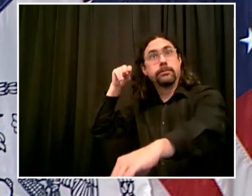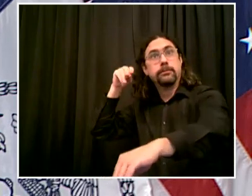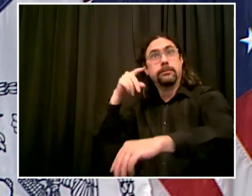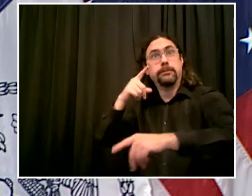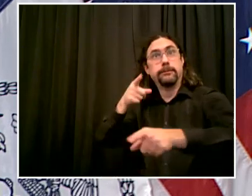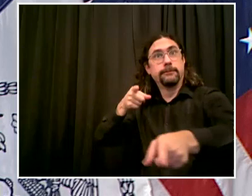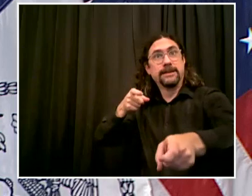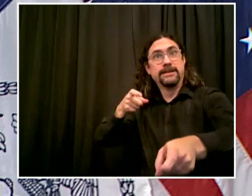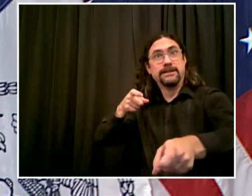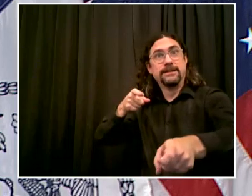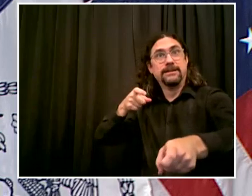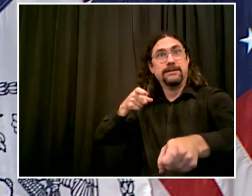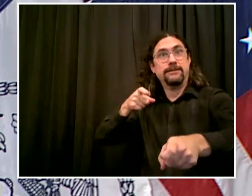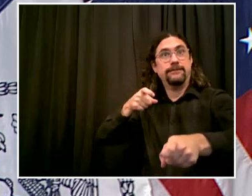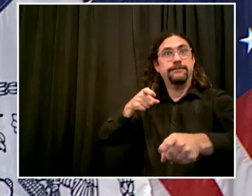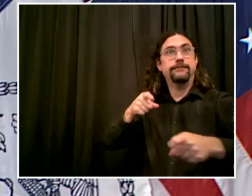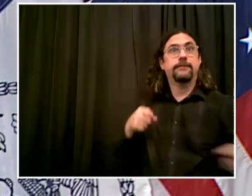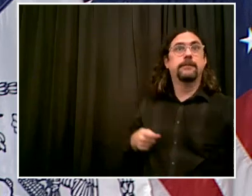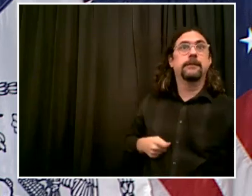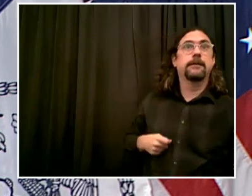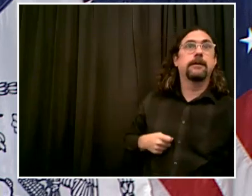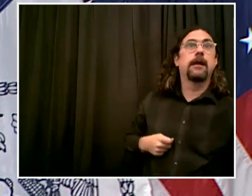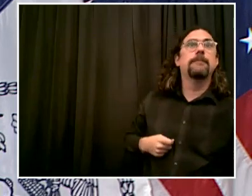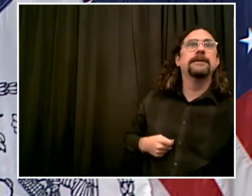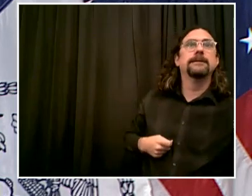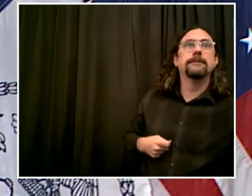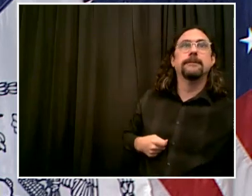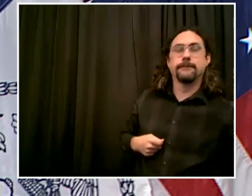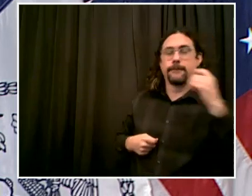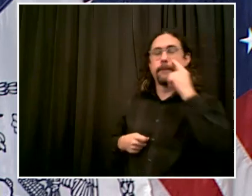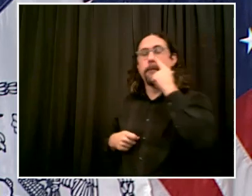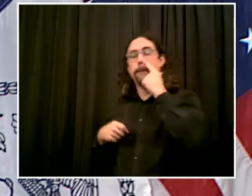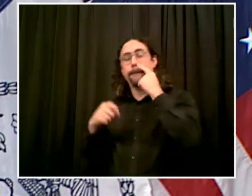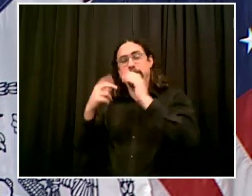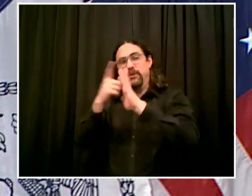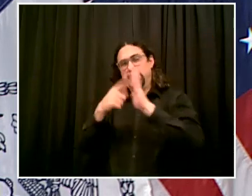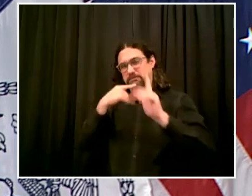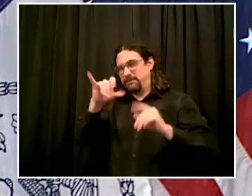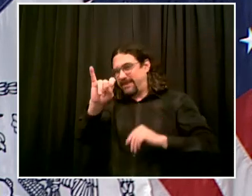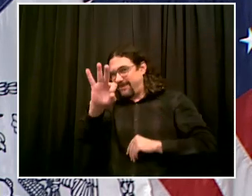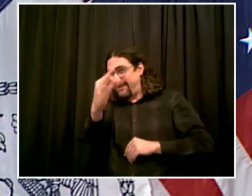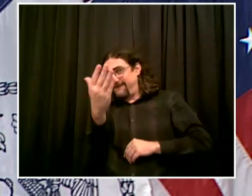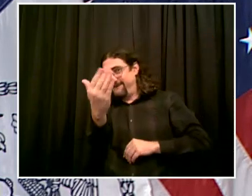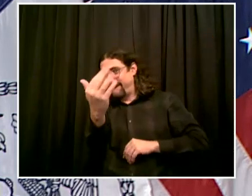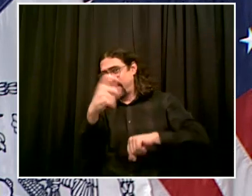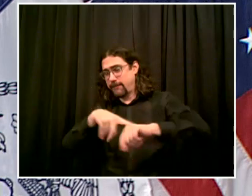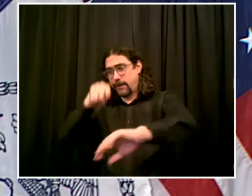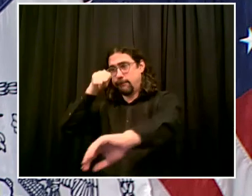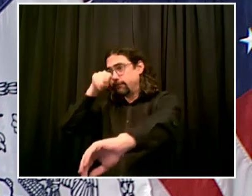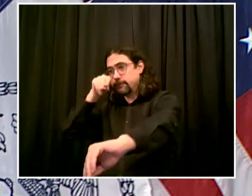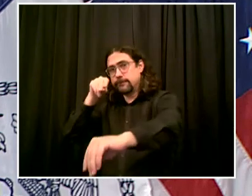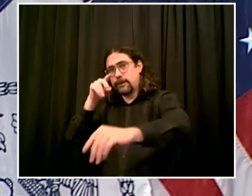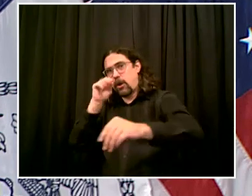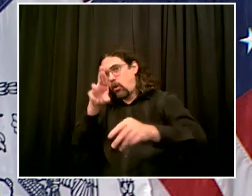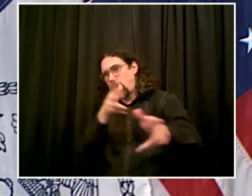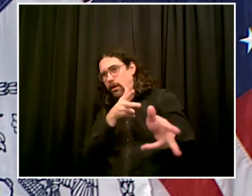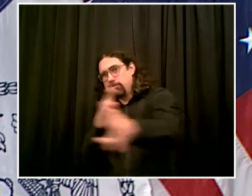ARE IN CIVILIAN USE OF THEIR CAR. IF THE NYPD WAS PTUTING THAT NUMBER IN